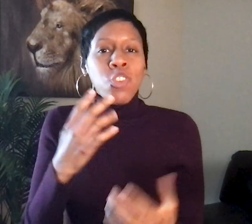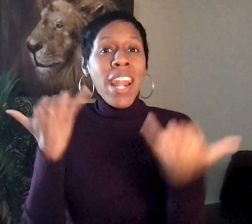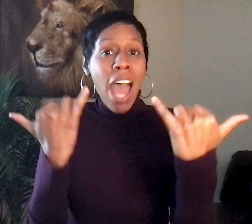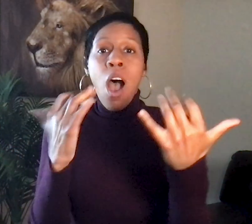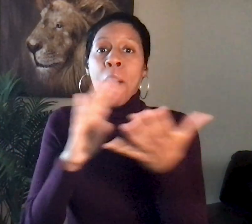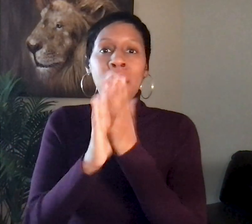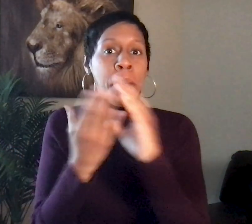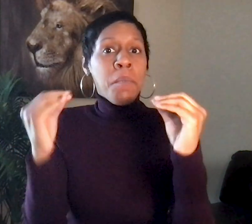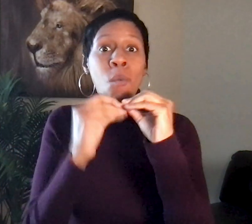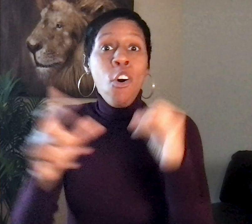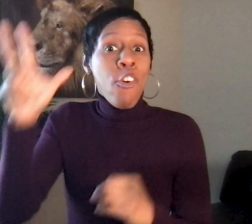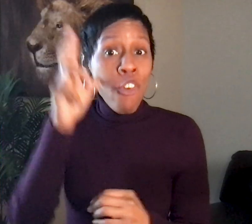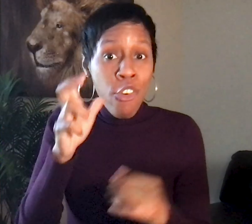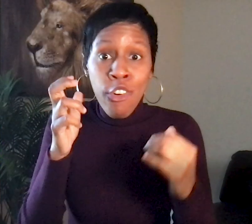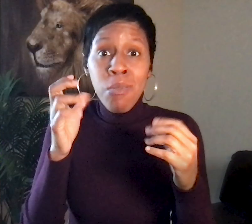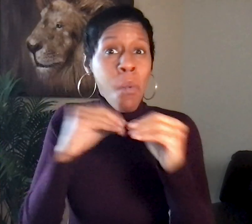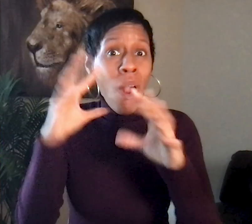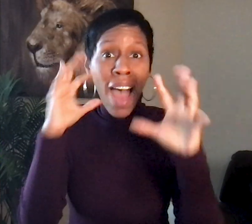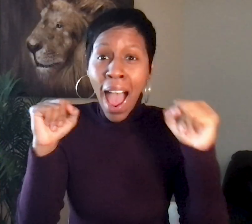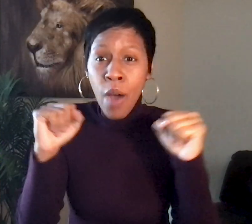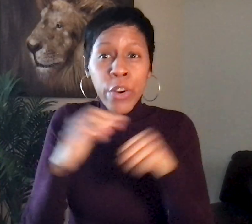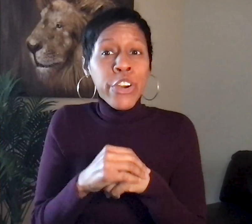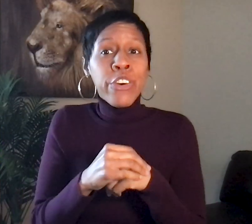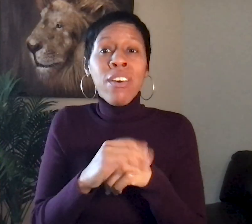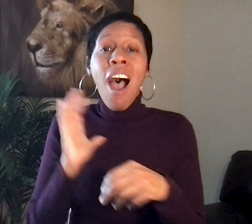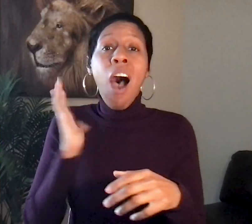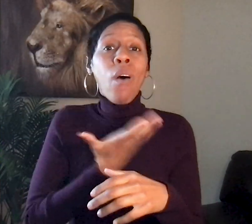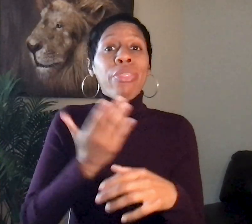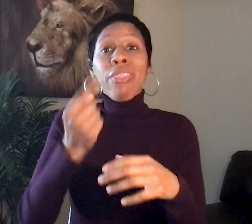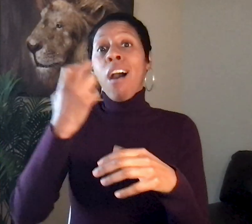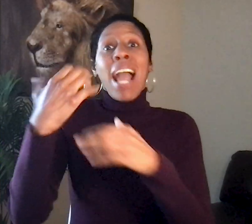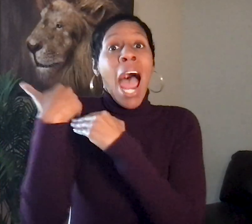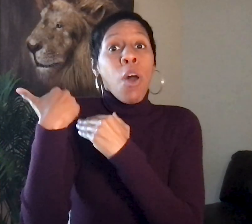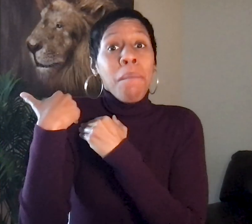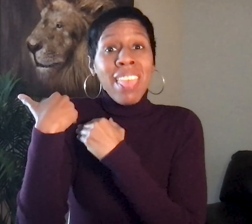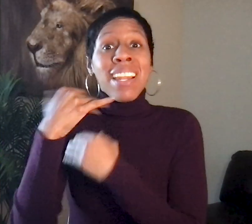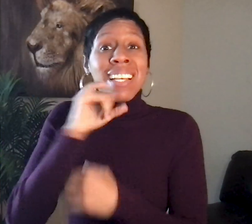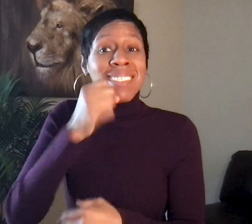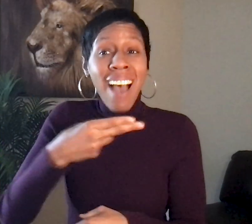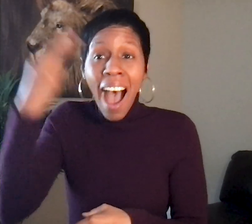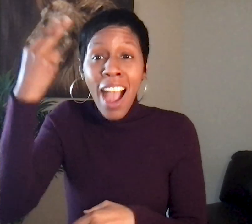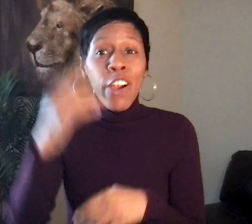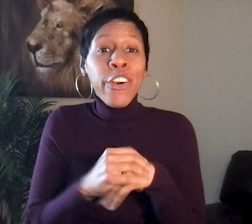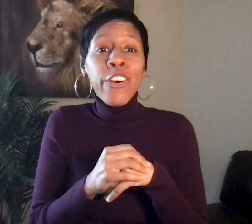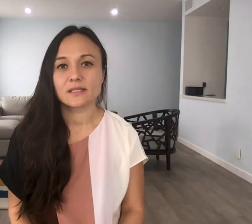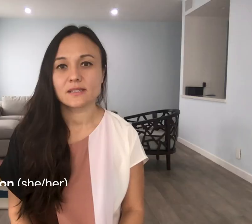Our voices now are becoming more heard and louder, and the accountability is higher.